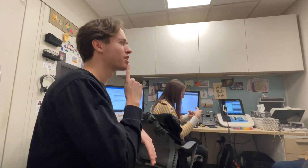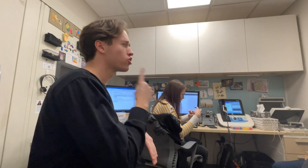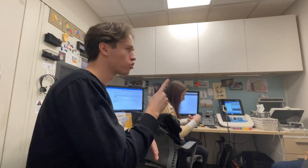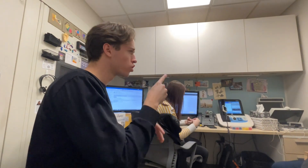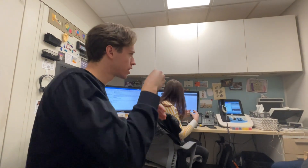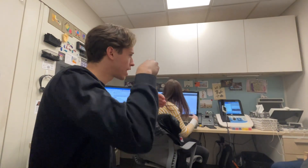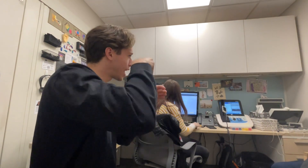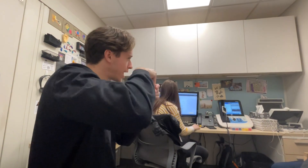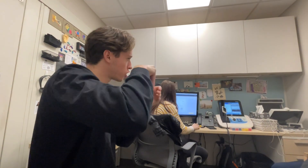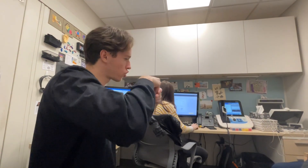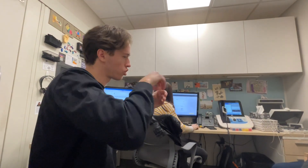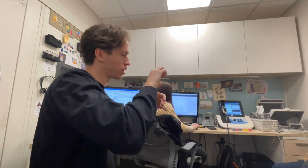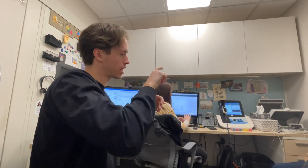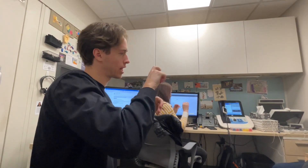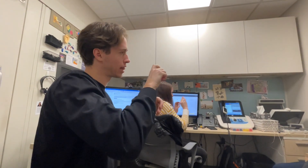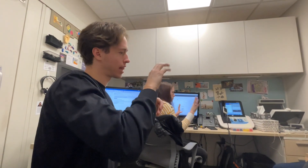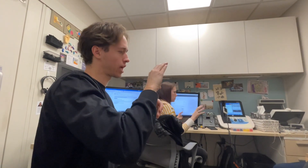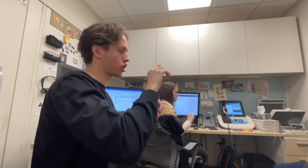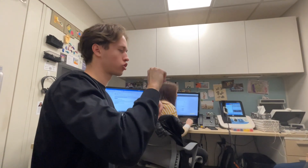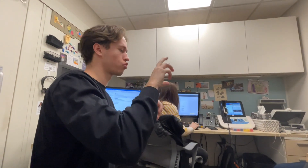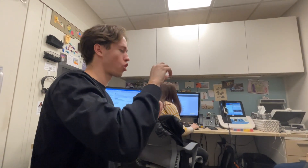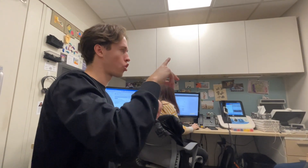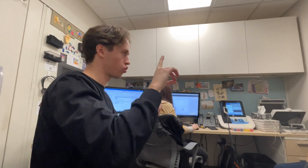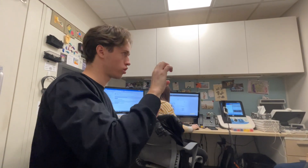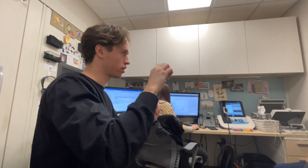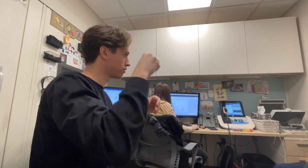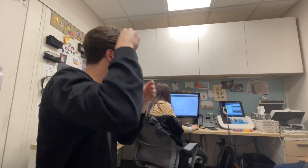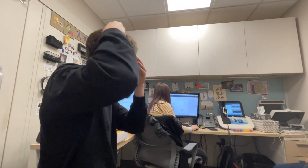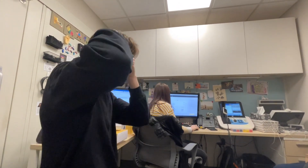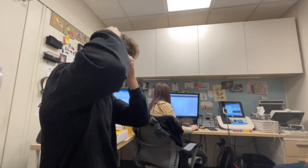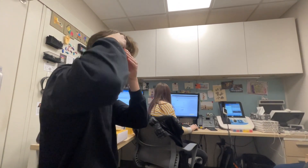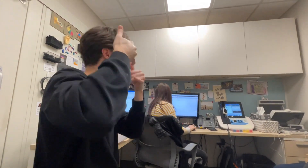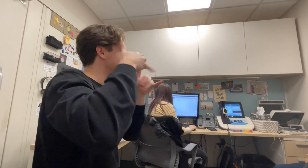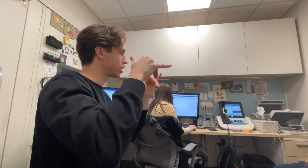in contact with stuff inside your ear that looks